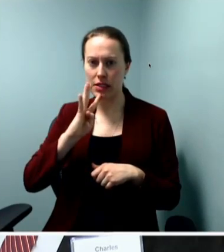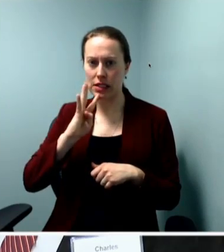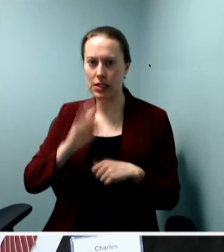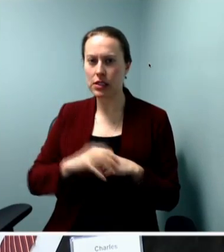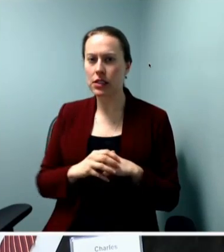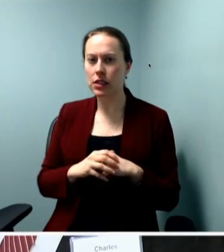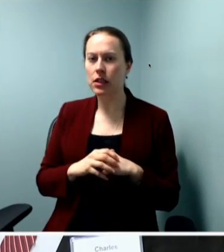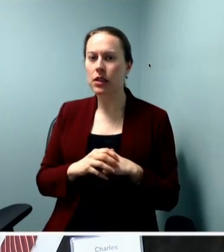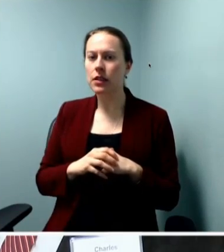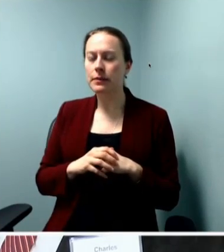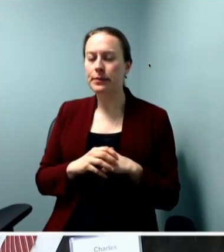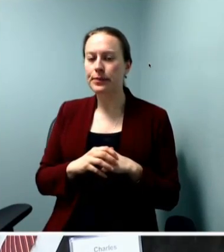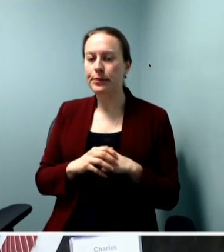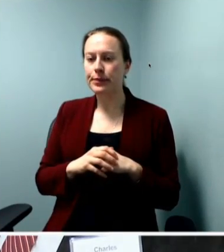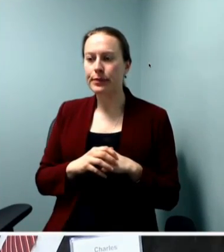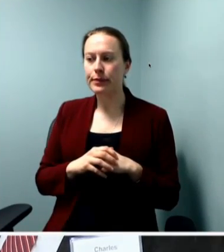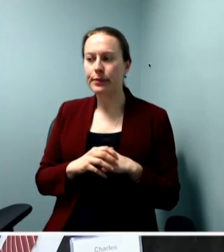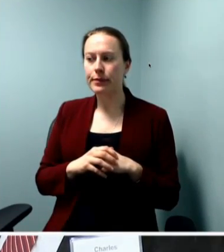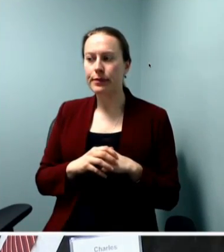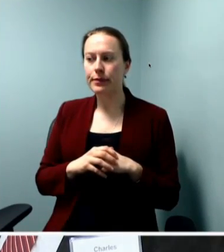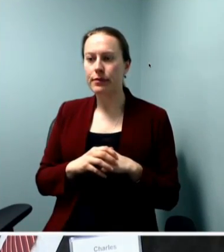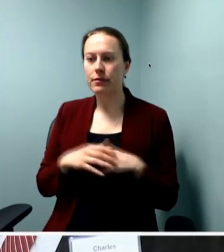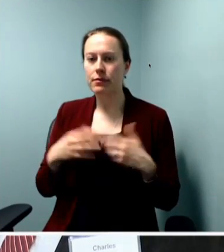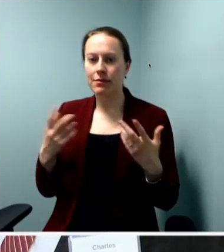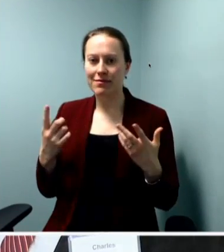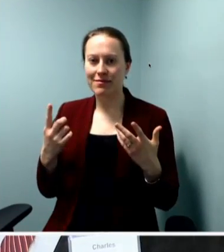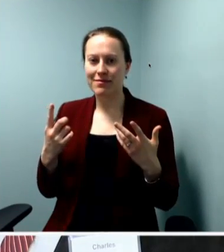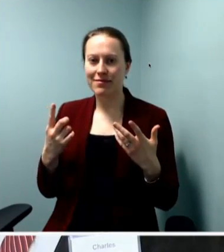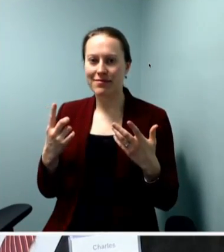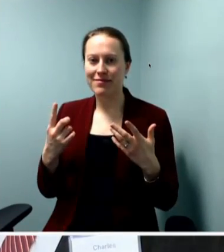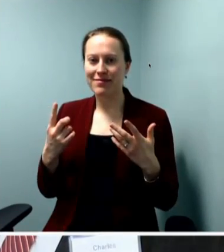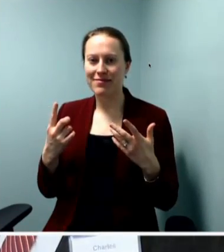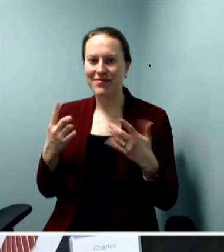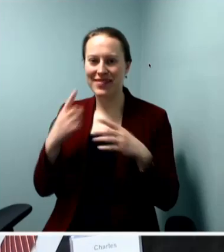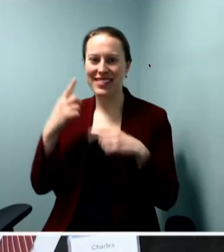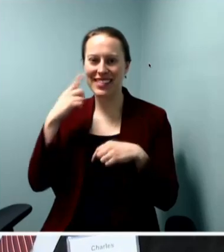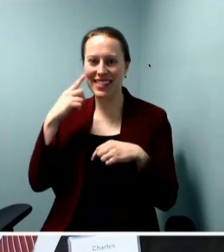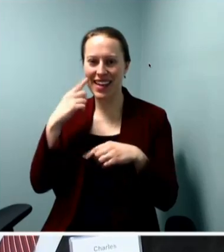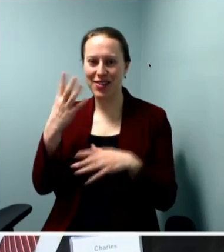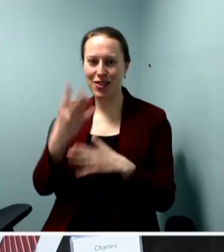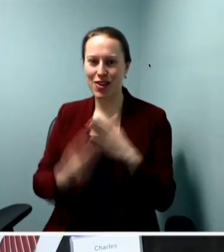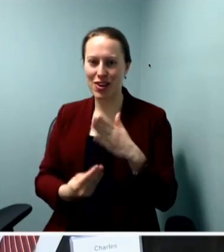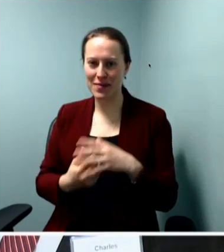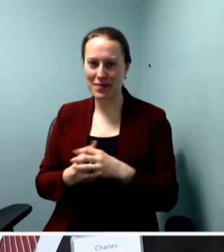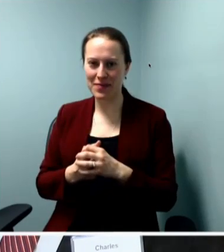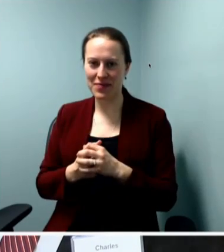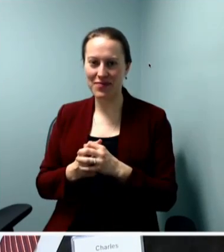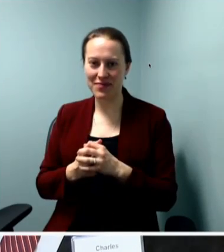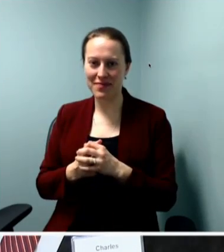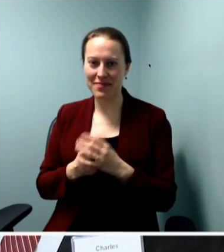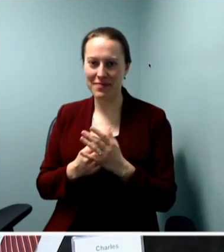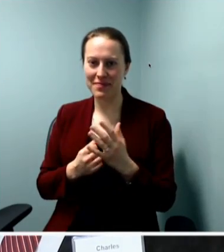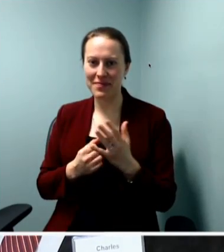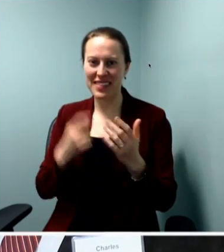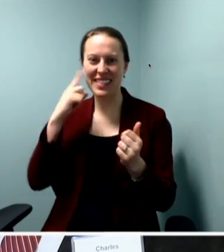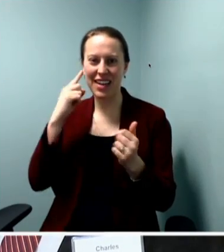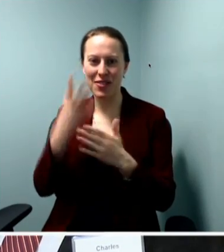is I see a disabled participant and then I see the abled-- (Judith) I want to see the disabilities. - That's right. (Judith) I love the way wheelchairs move.